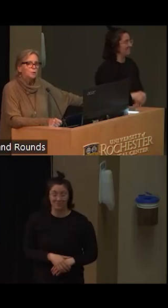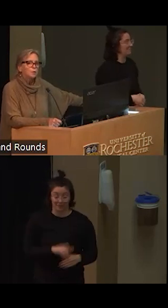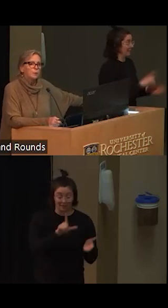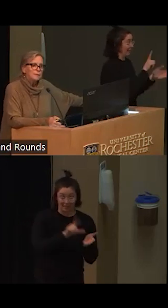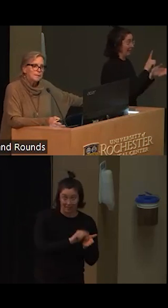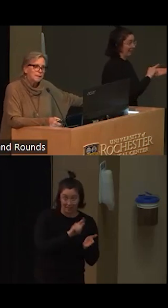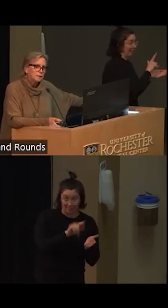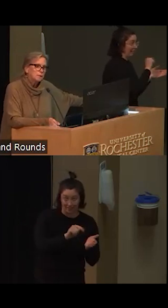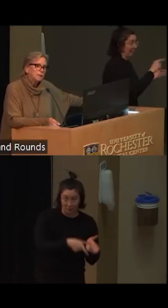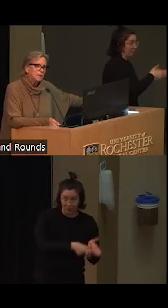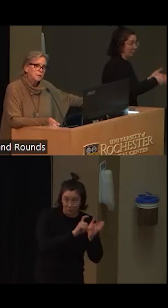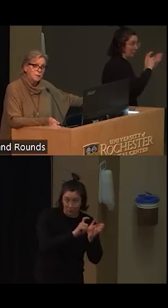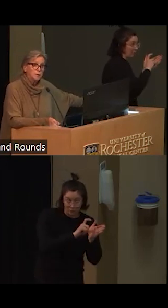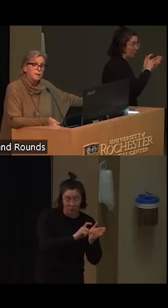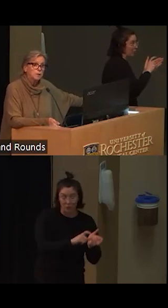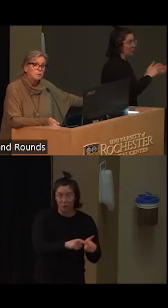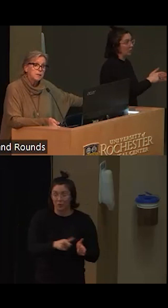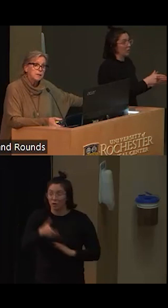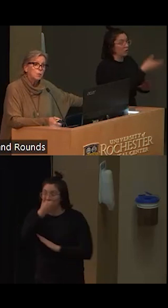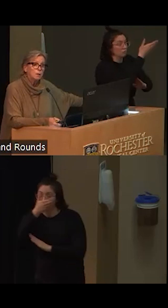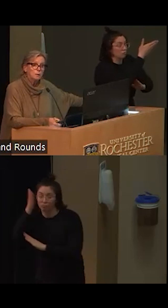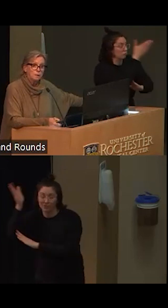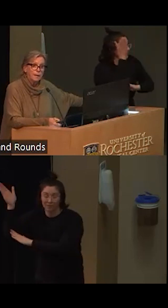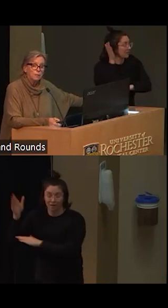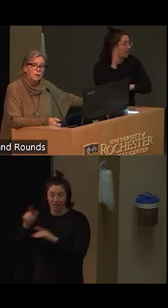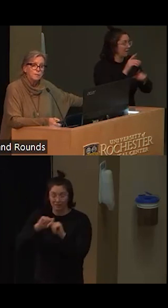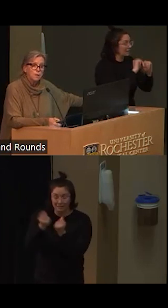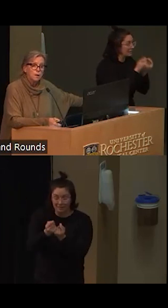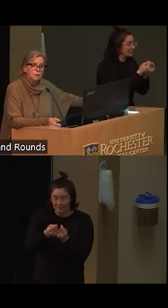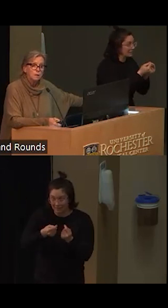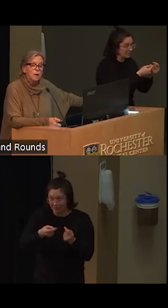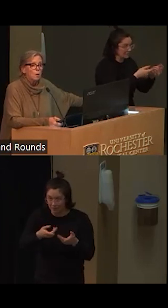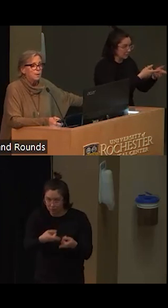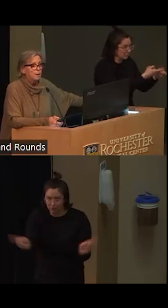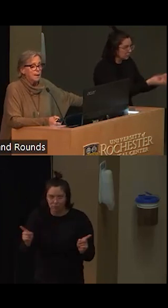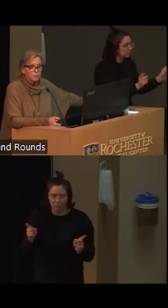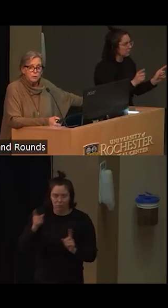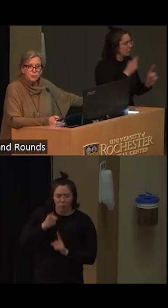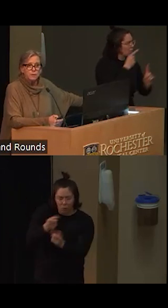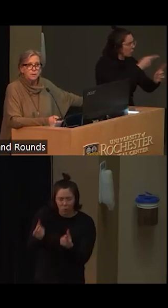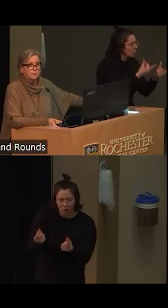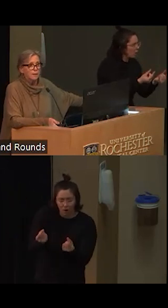presenting to the literature leadership team what our learning outcomes are we had a retreat to